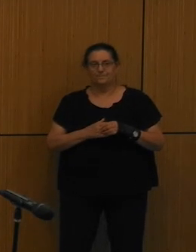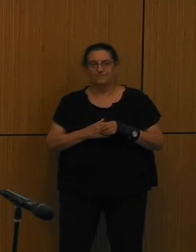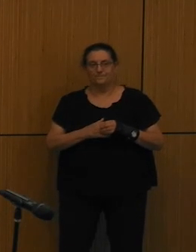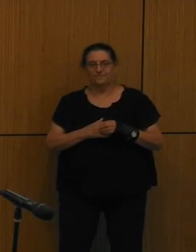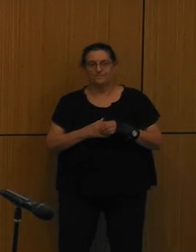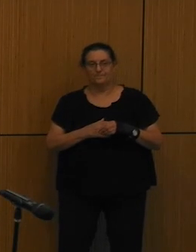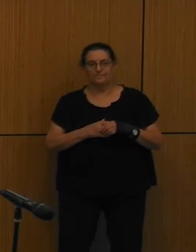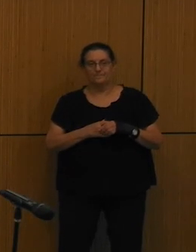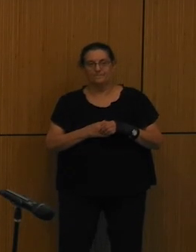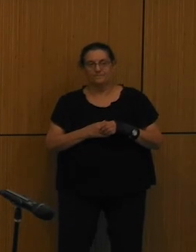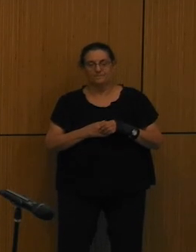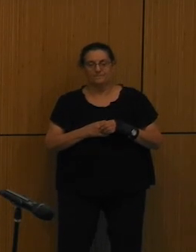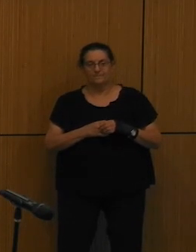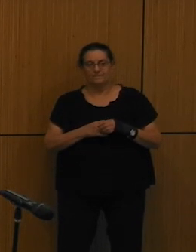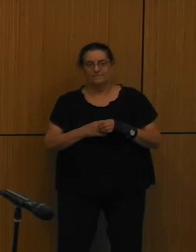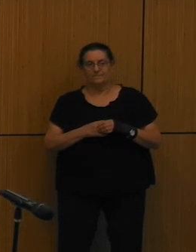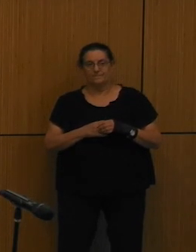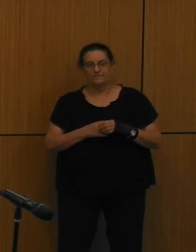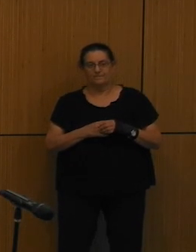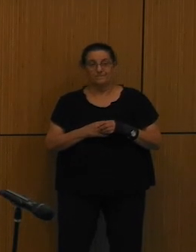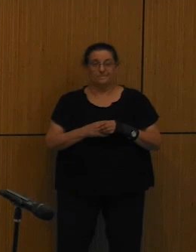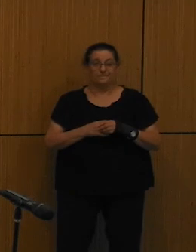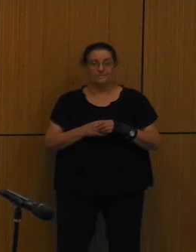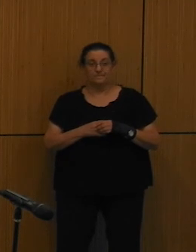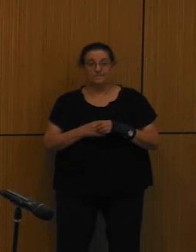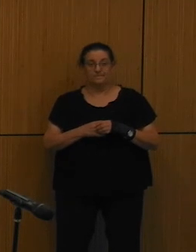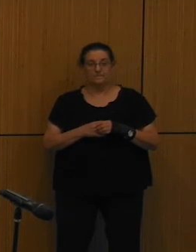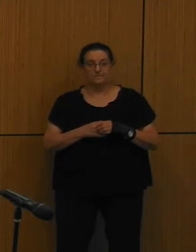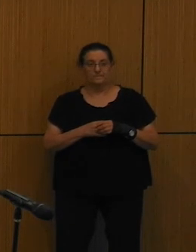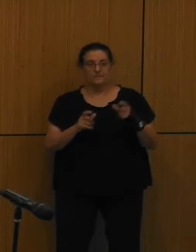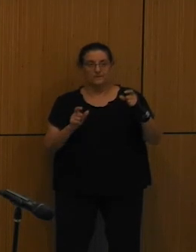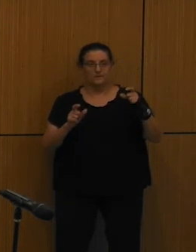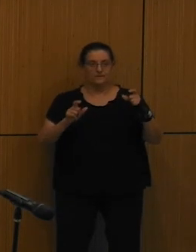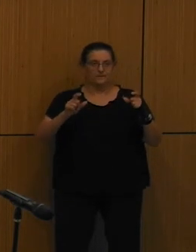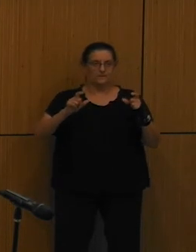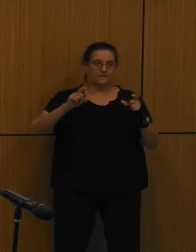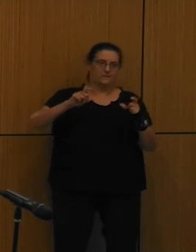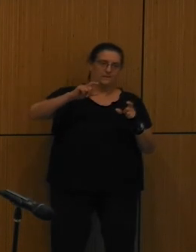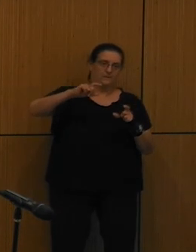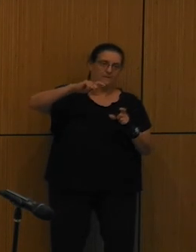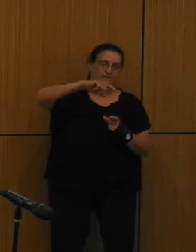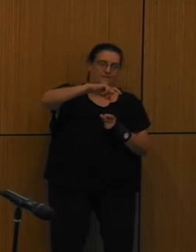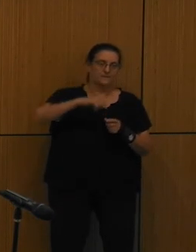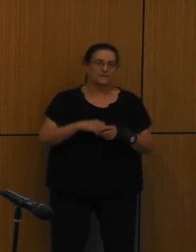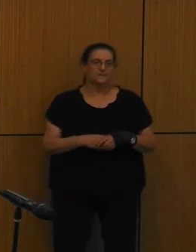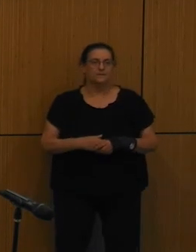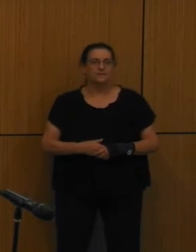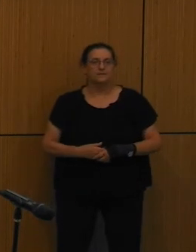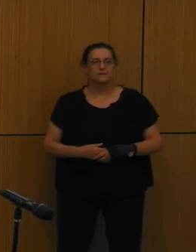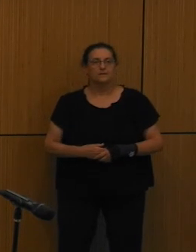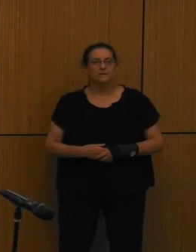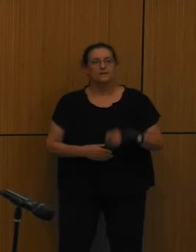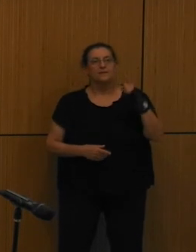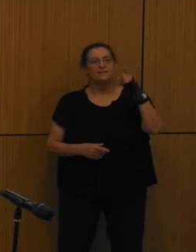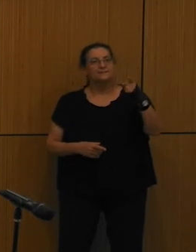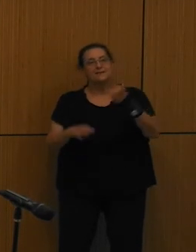So I'm gonna move ahead here, right about there. So this is plane polarized light.